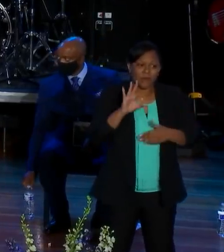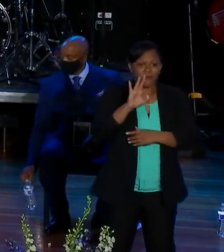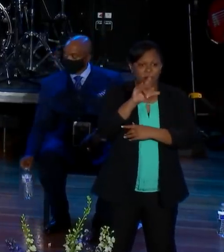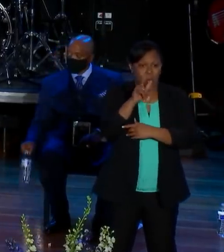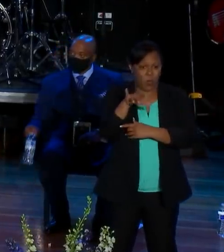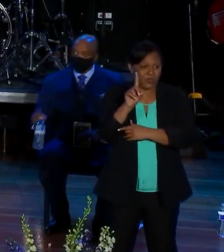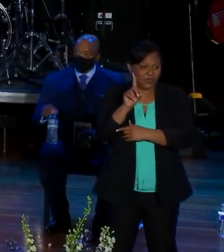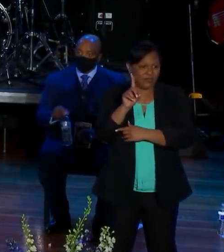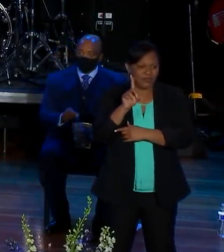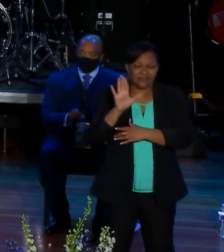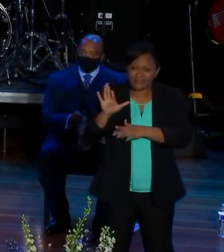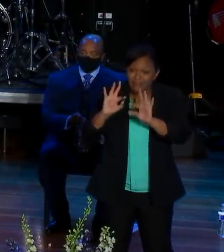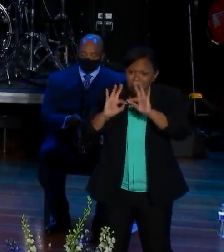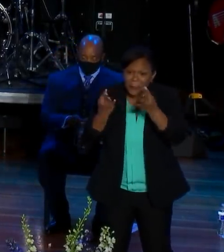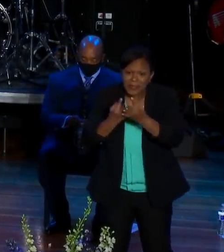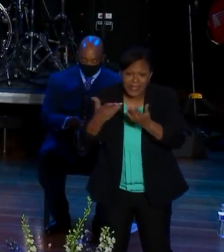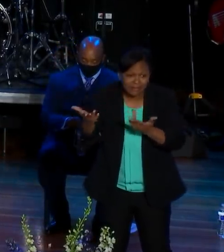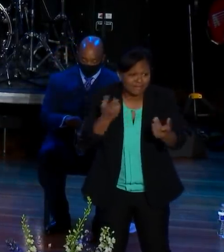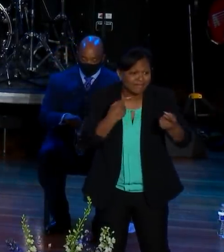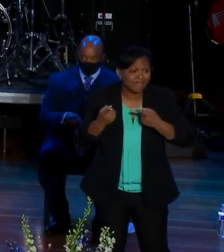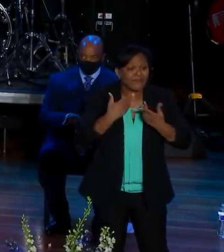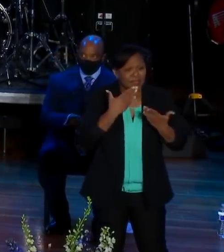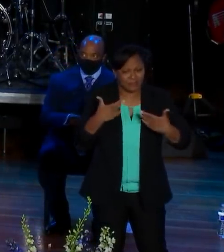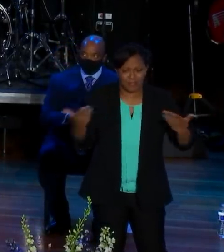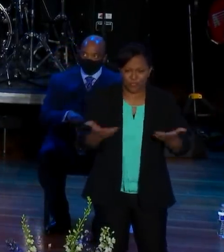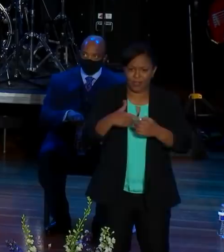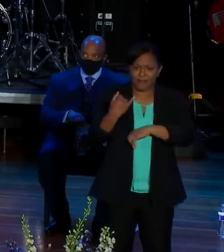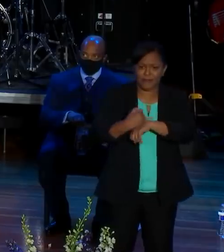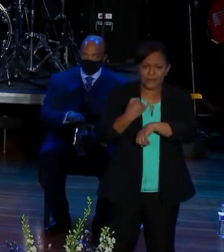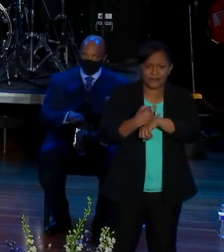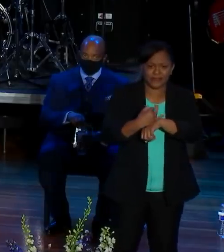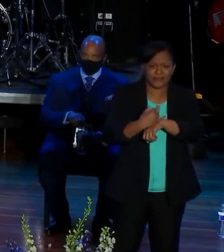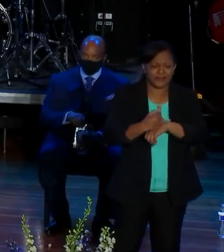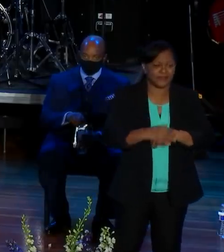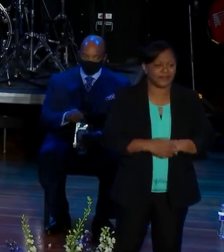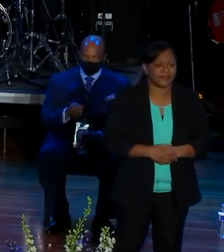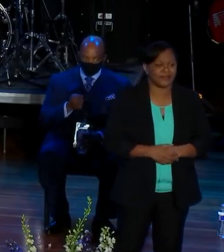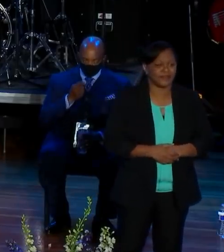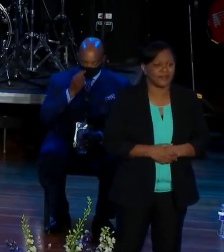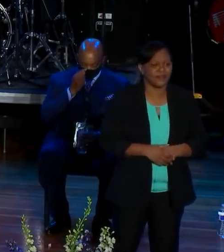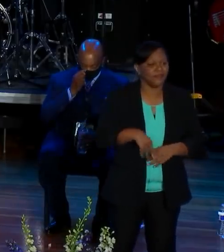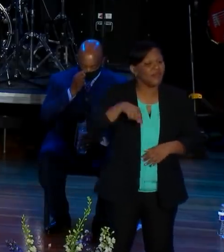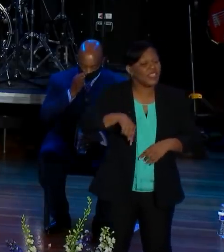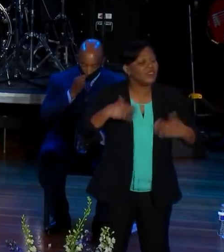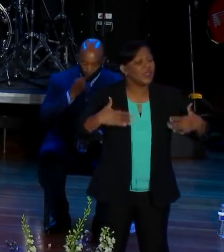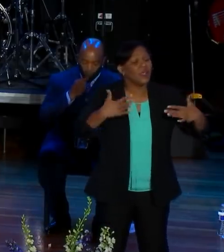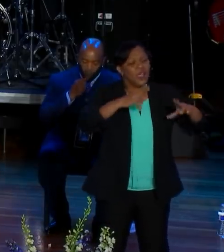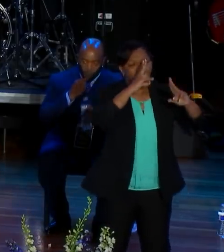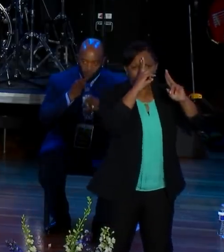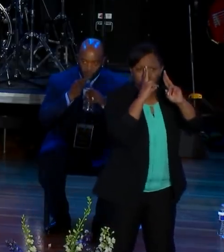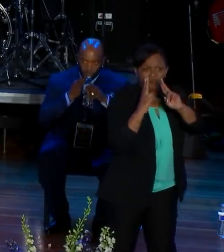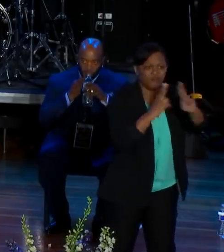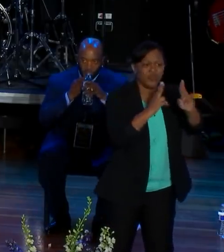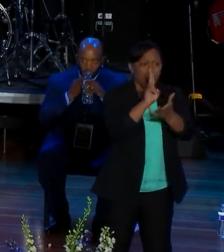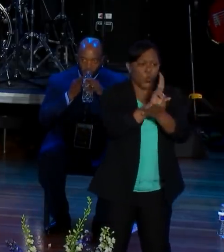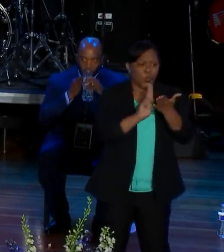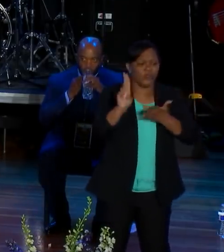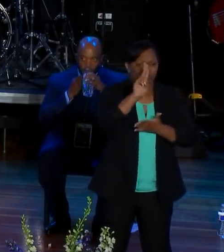ONCE AGAIN, ON BEHALF OF NORTH CENTRAL UNIVERSITY, I WANT TO WELCOME THE FLOYD FAMILY TO OUR CAMPUS. THIS IS TRULYEN UNDESERVED HONOR